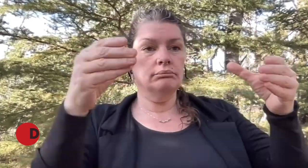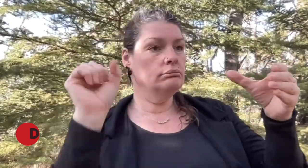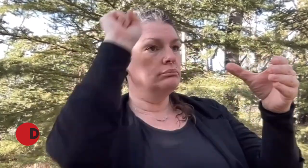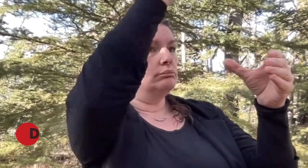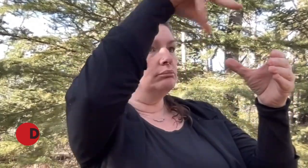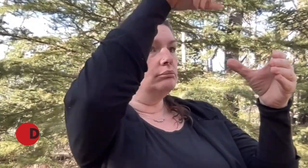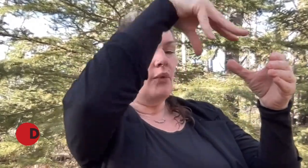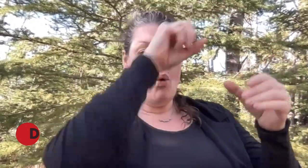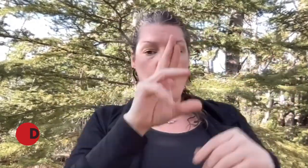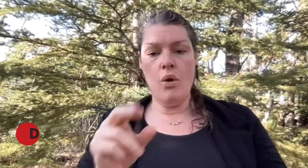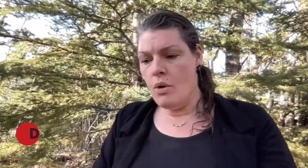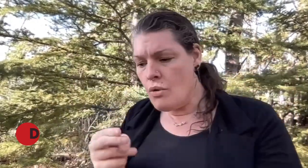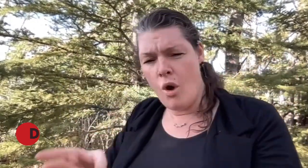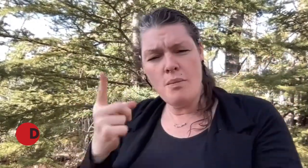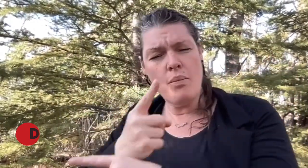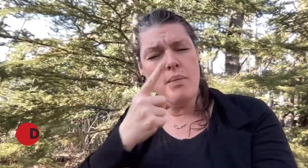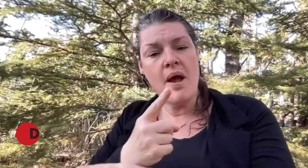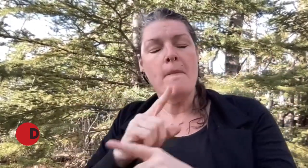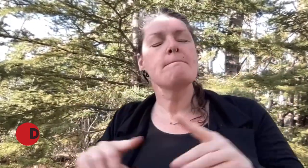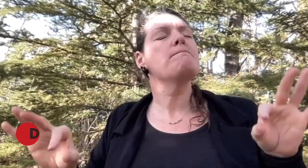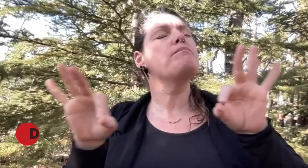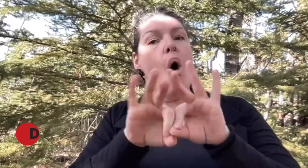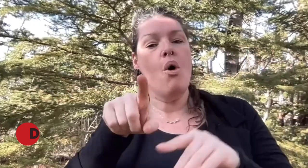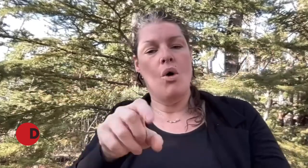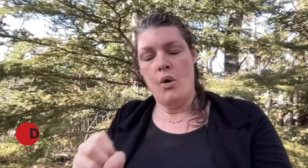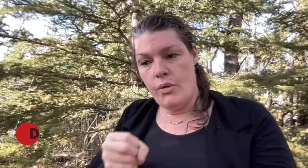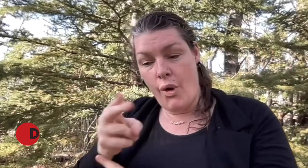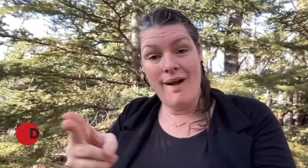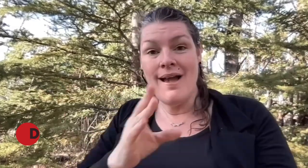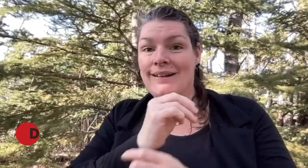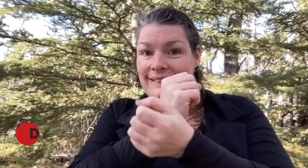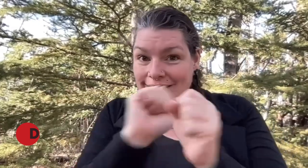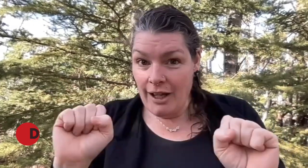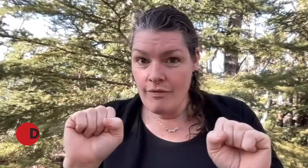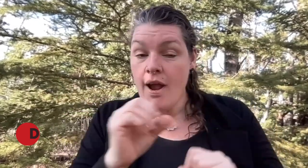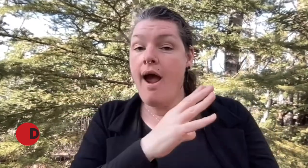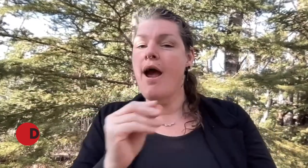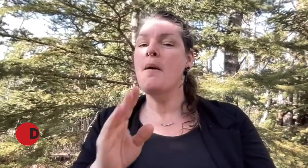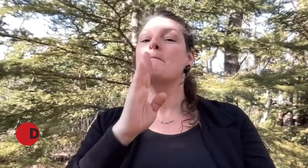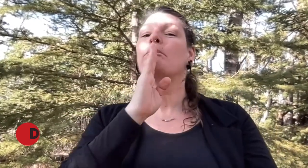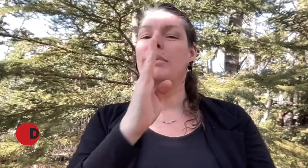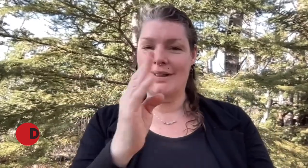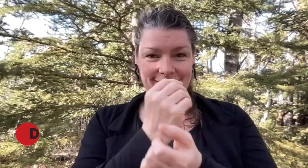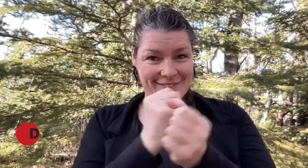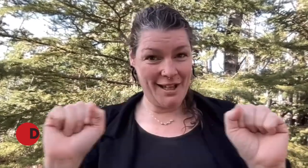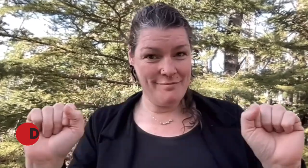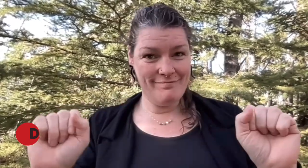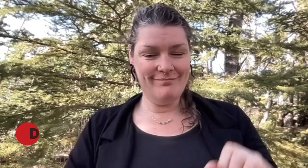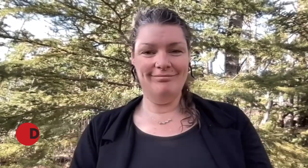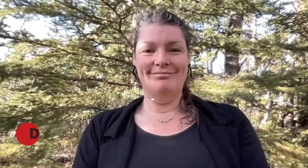which county you are in how to dispose the kit. Be safe!